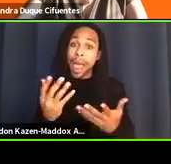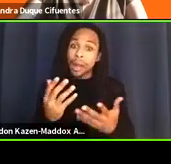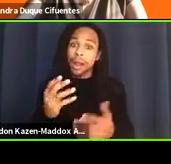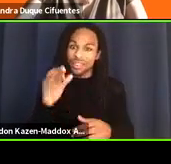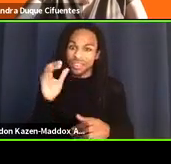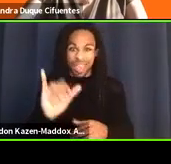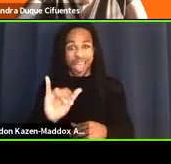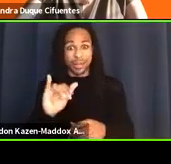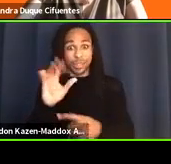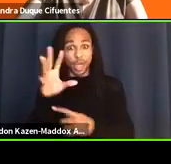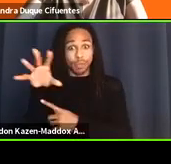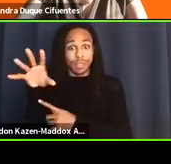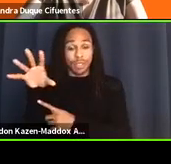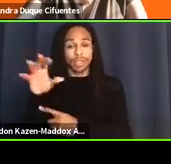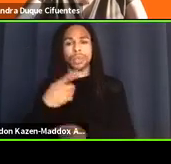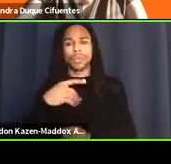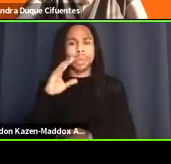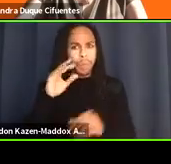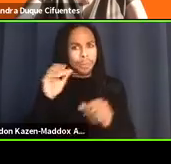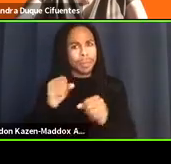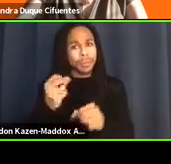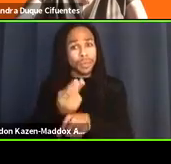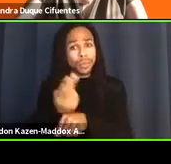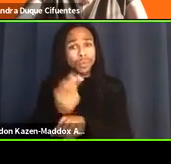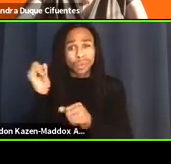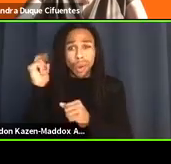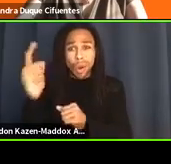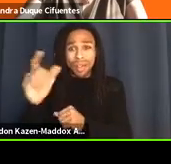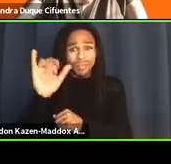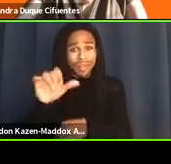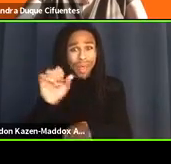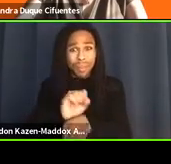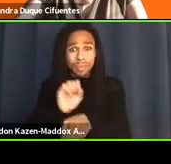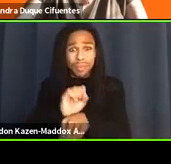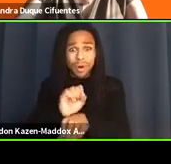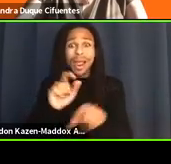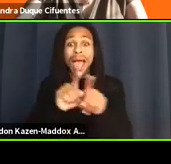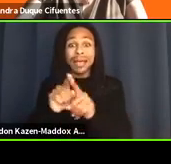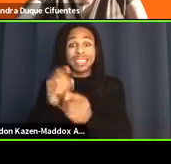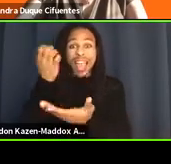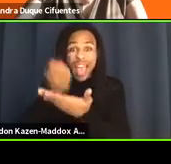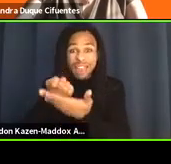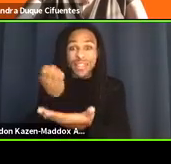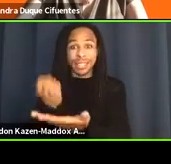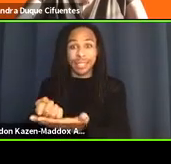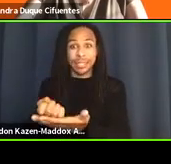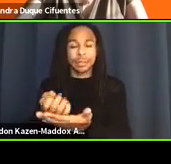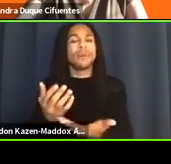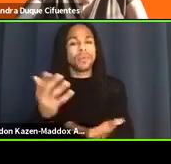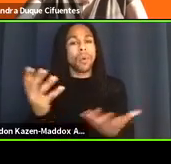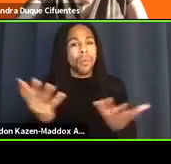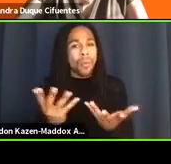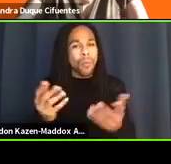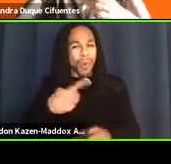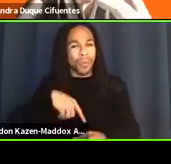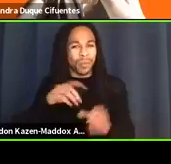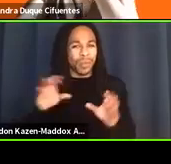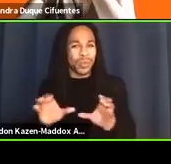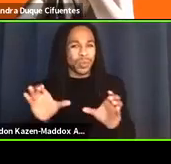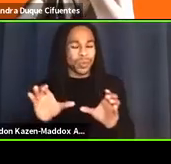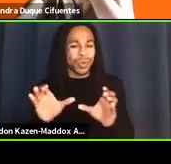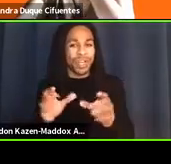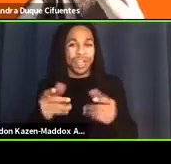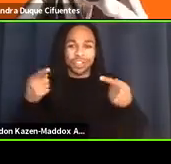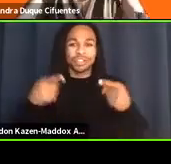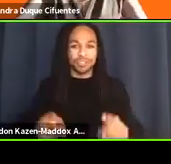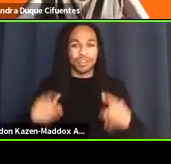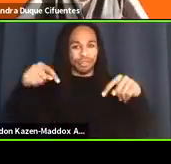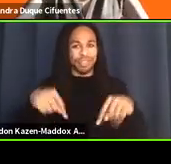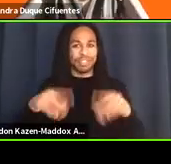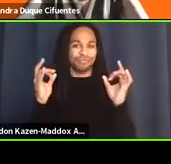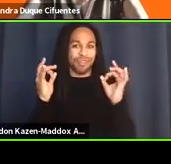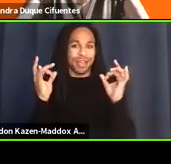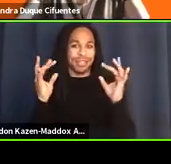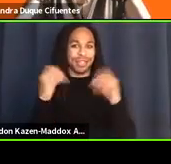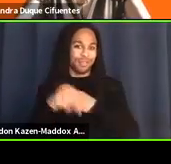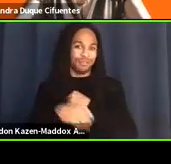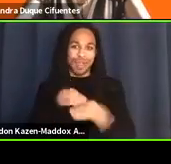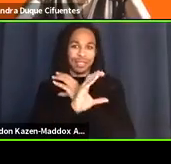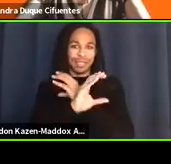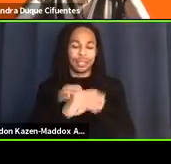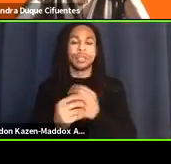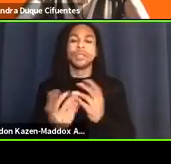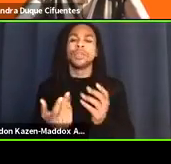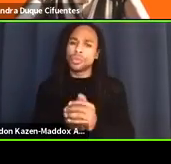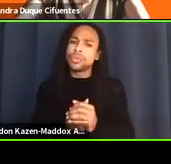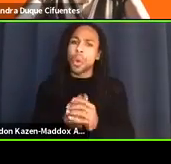we can best use the technology for the instruction right now, but I think another aspect of the